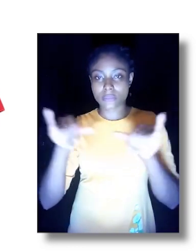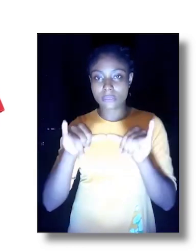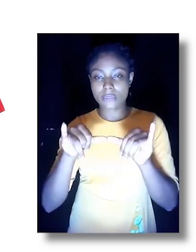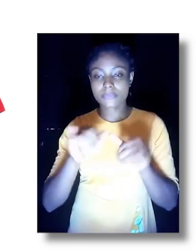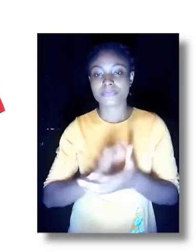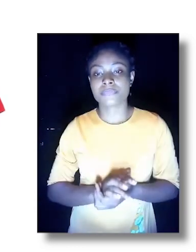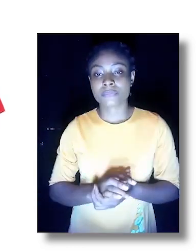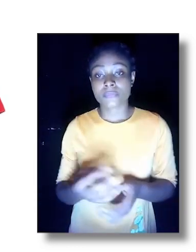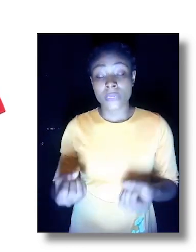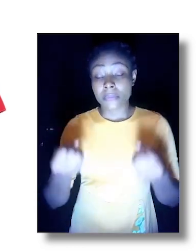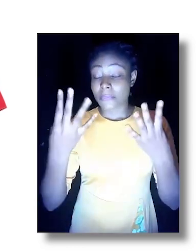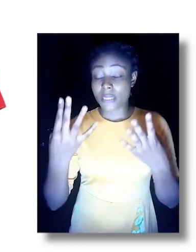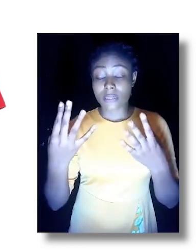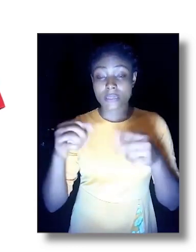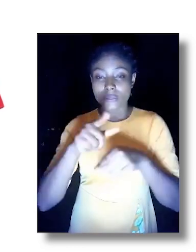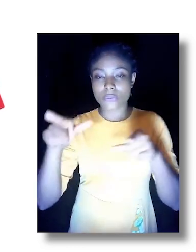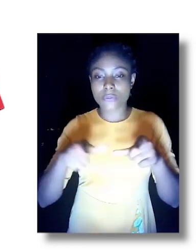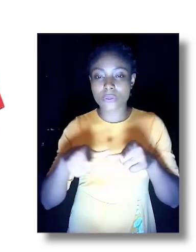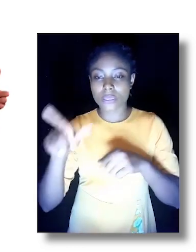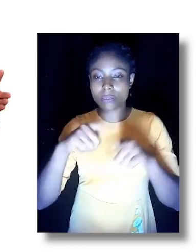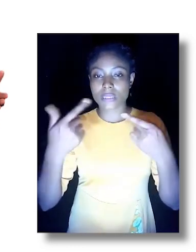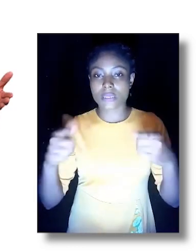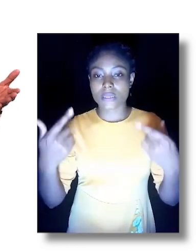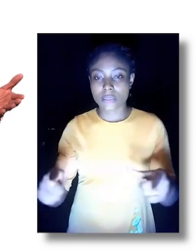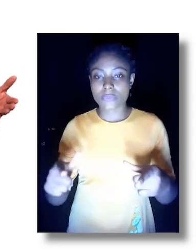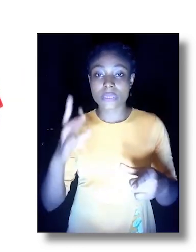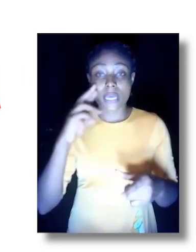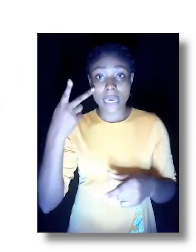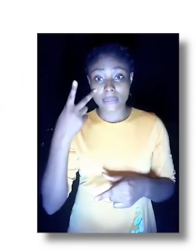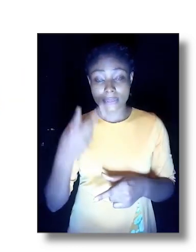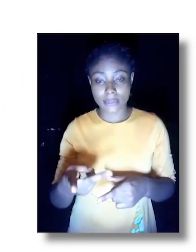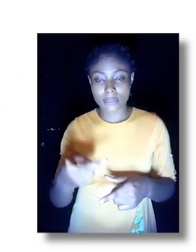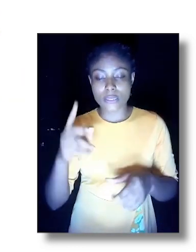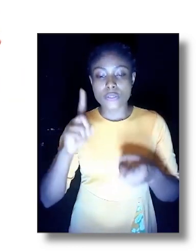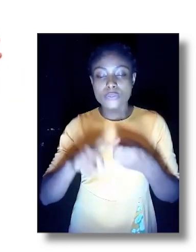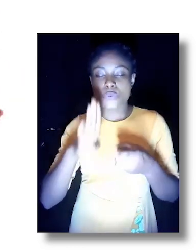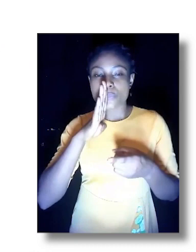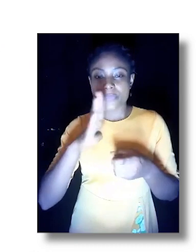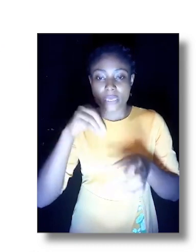Many indigenous African signed languages are cited to have been in use as early as the